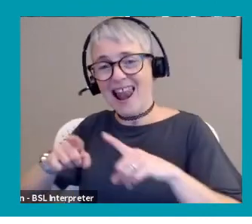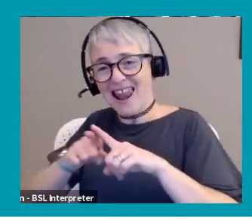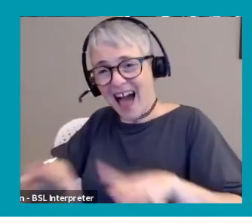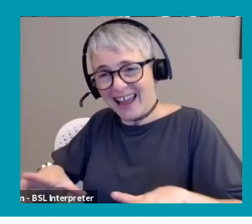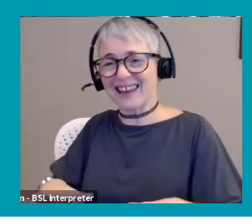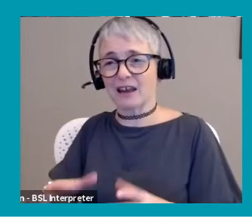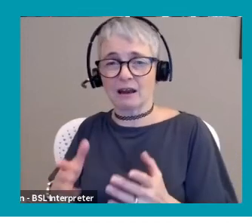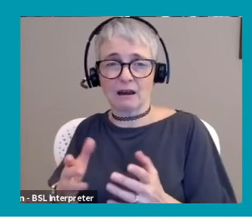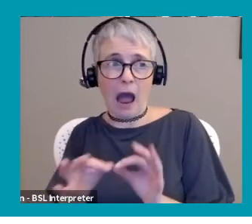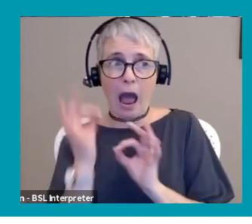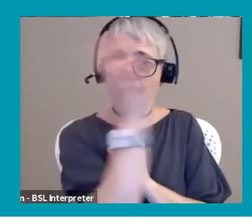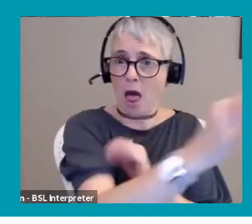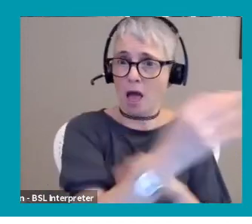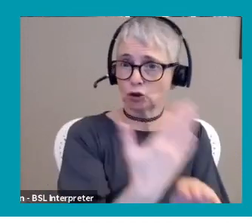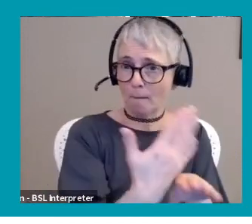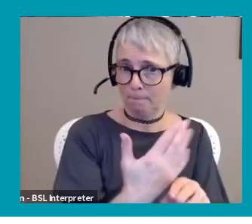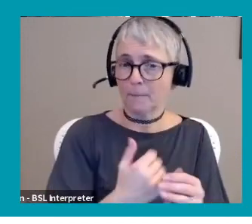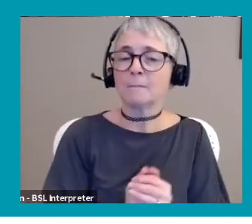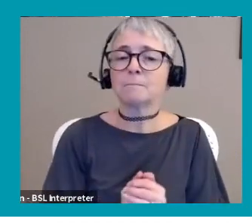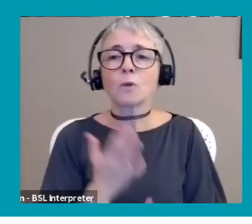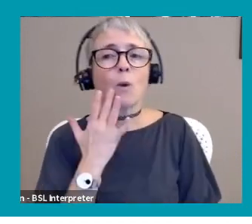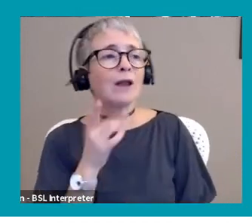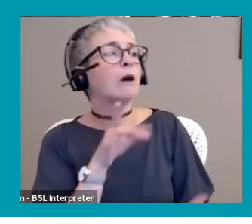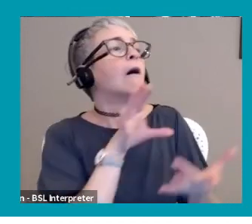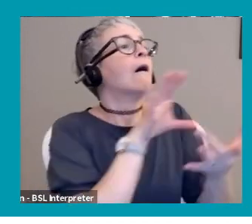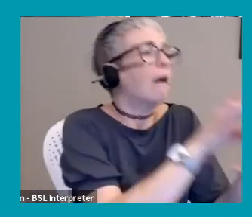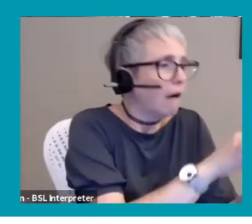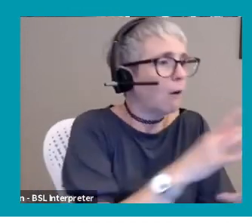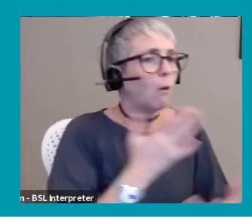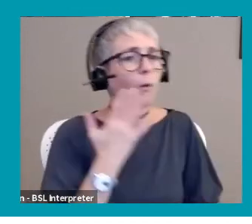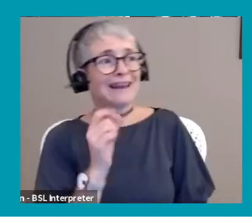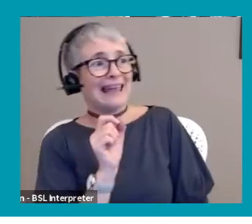So the minute you pick up the phone to talk to somebody best professional